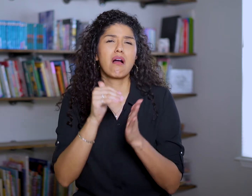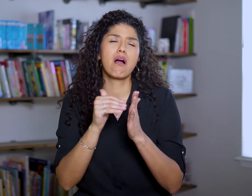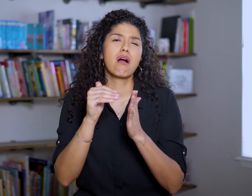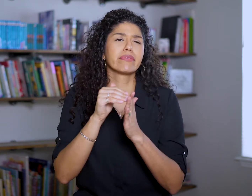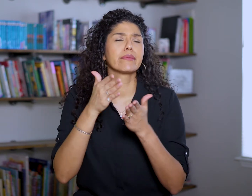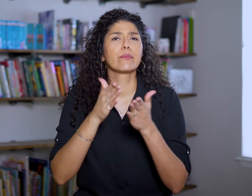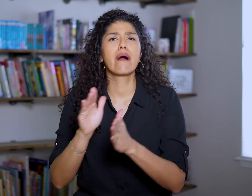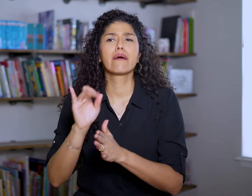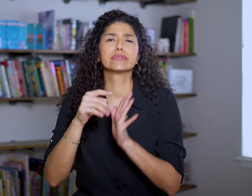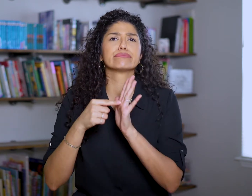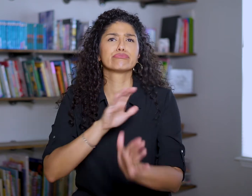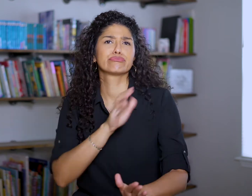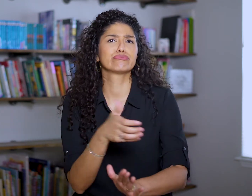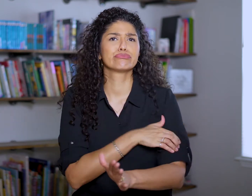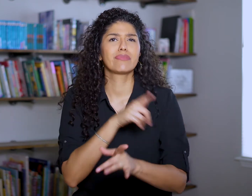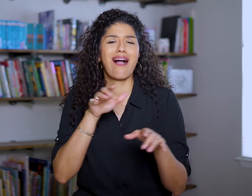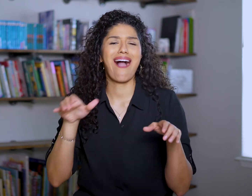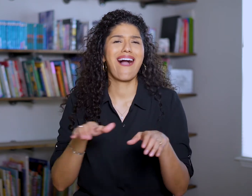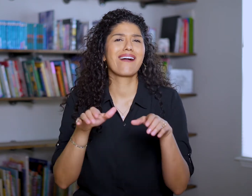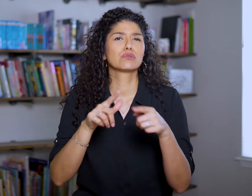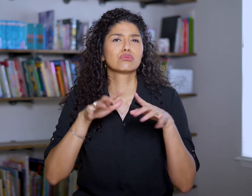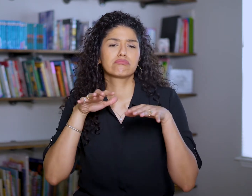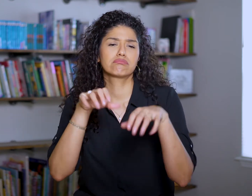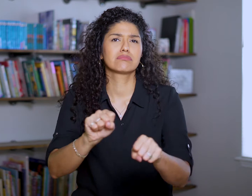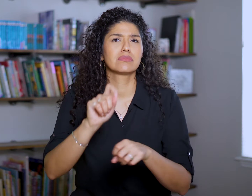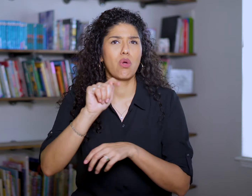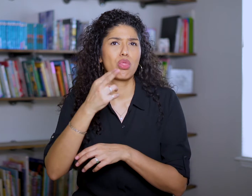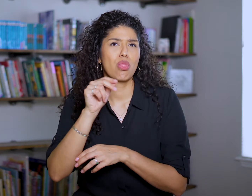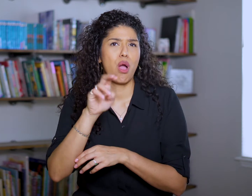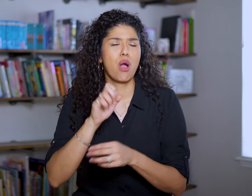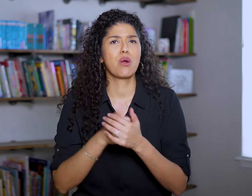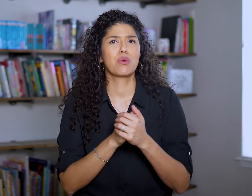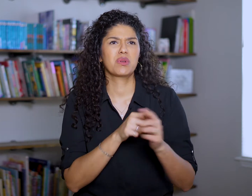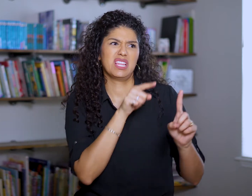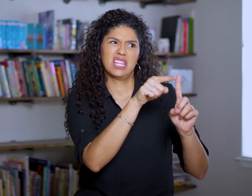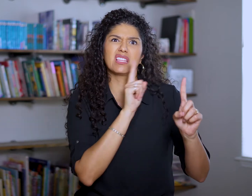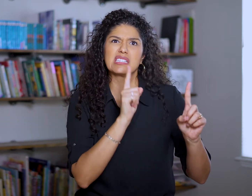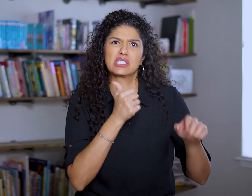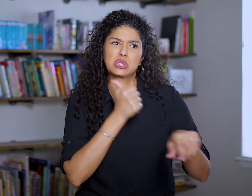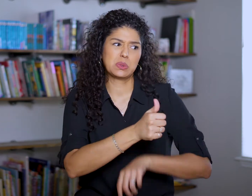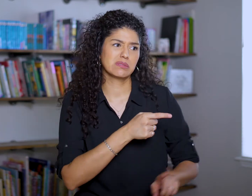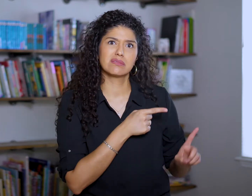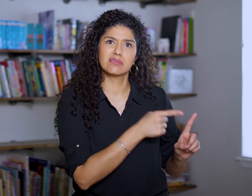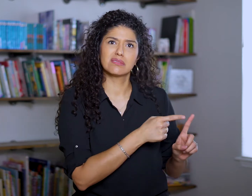is often a strategic display of power, a move to take over the throne. Ish-bosheth is essentially accusing Abner